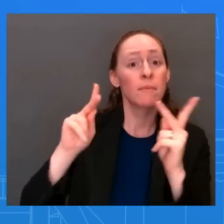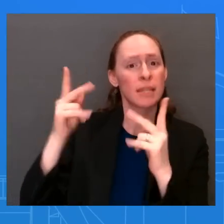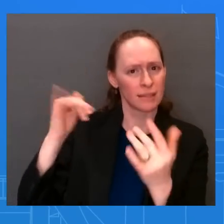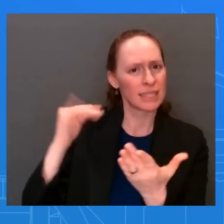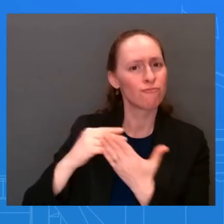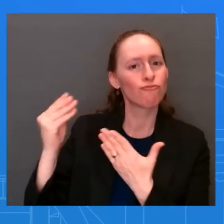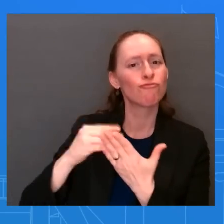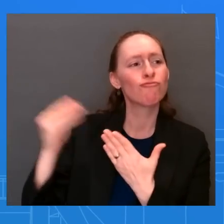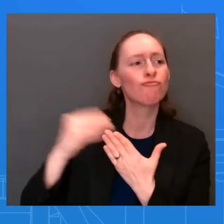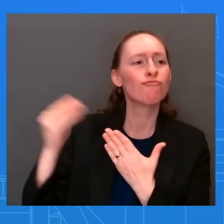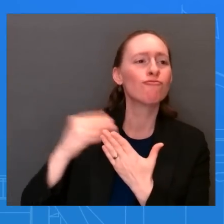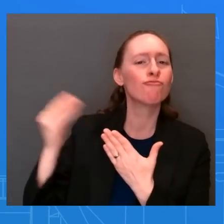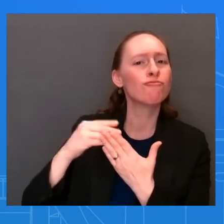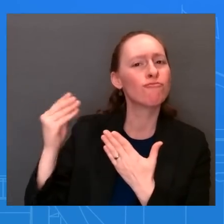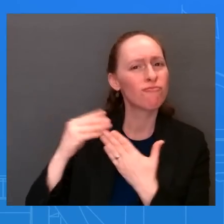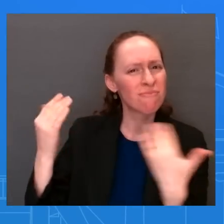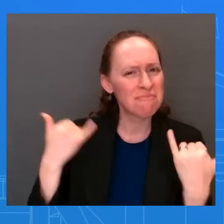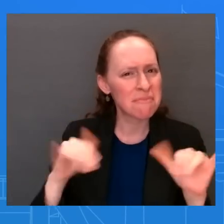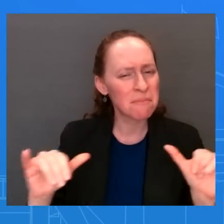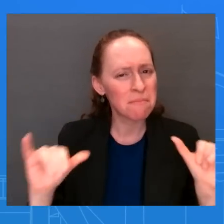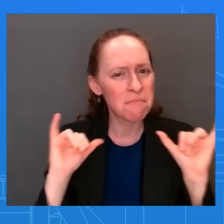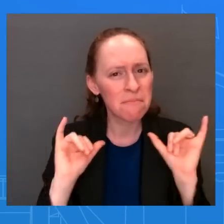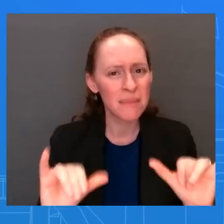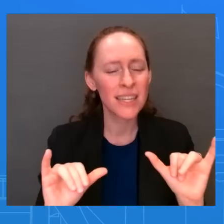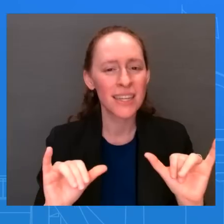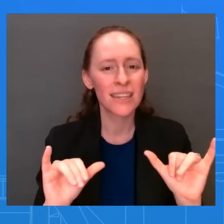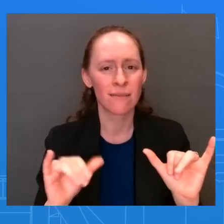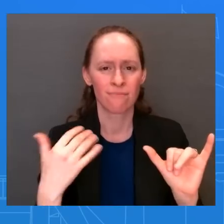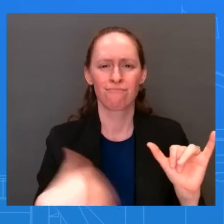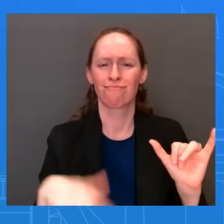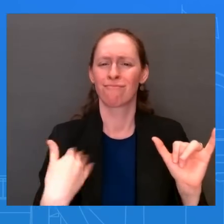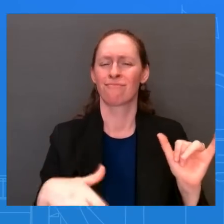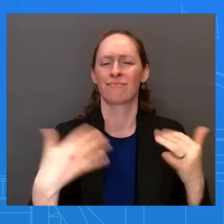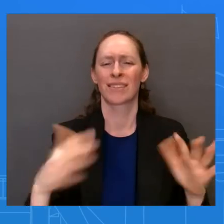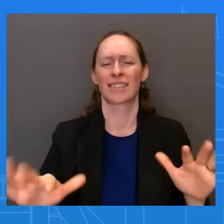That adds up to historic progress. President Biden inherited an economic crisis